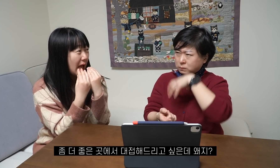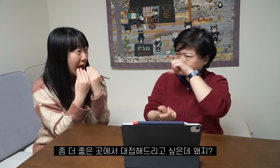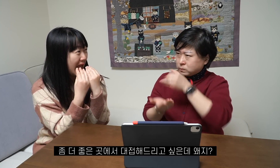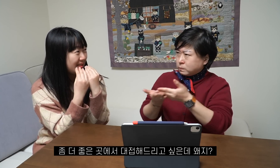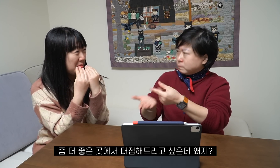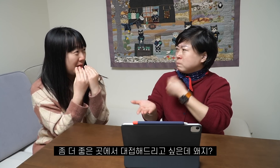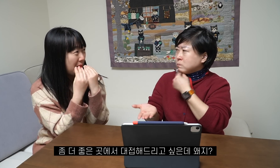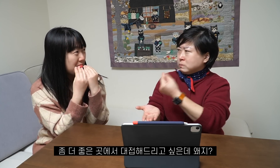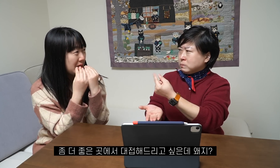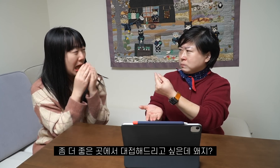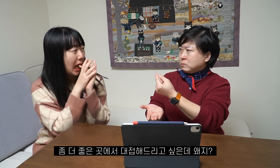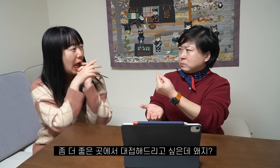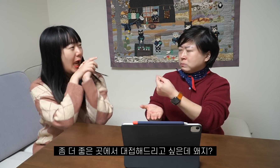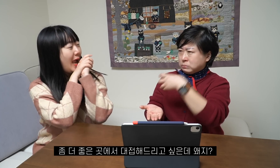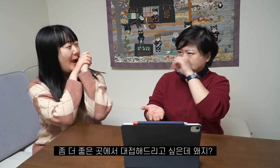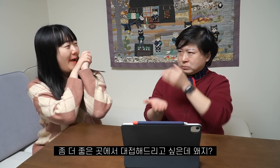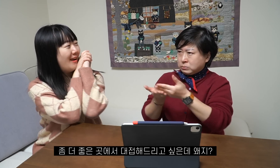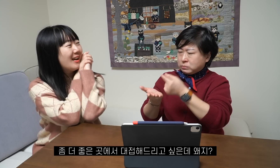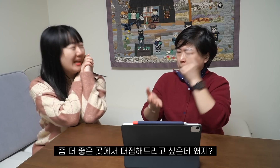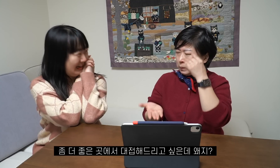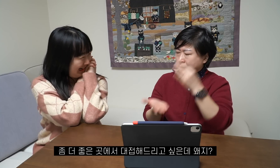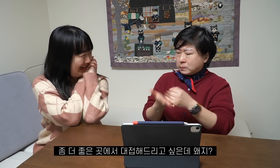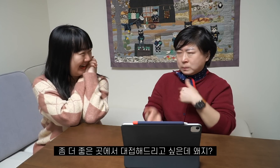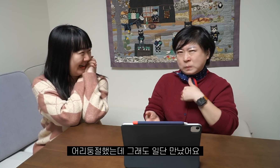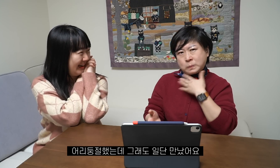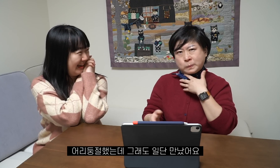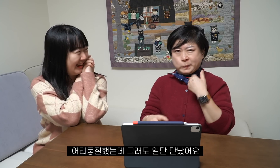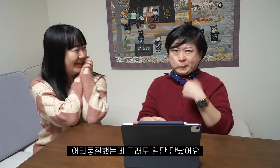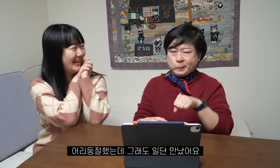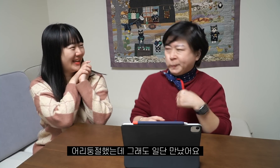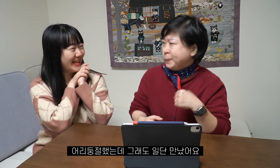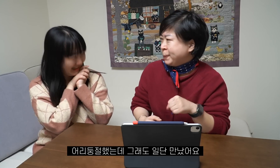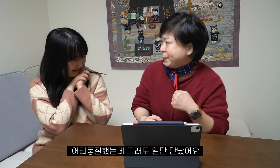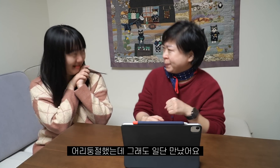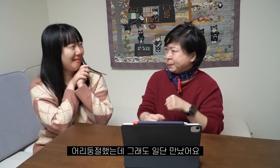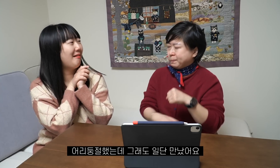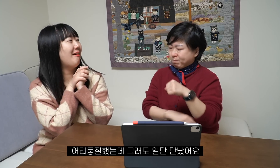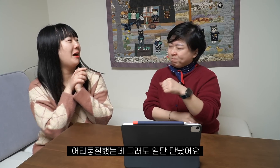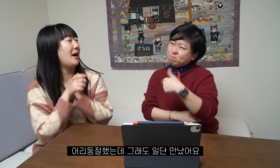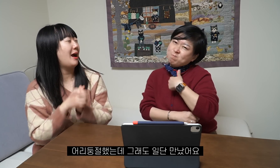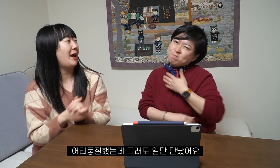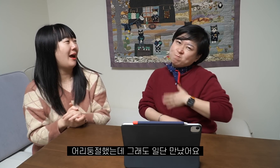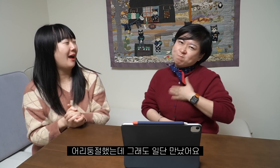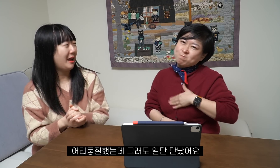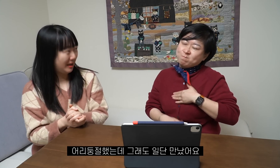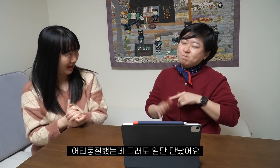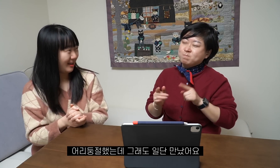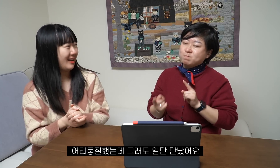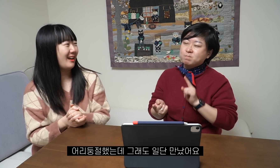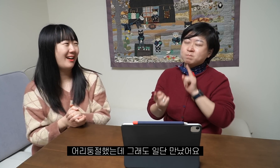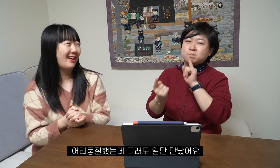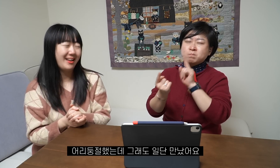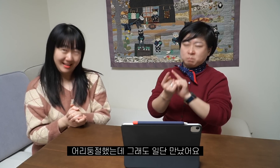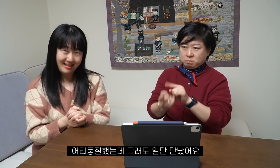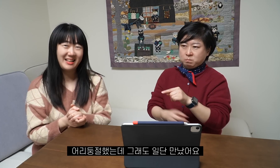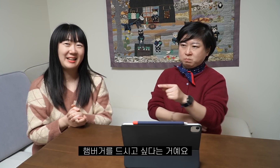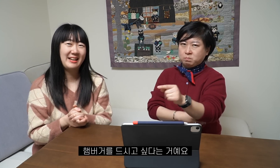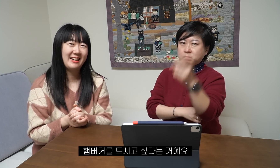I want to serve you in a better place, but why? I was bewildered, but I met him once.